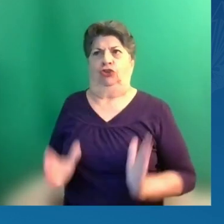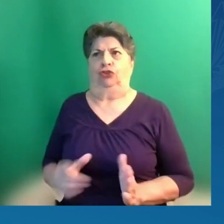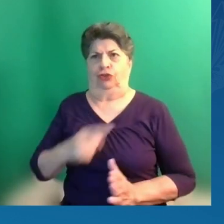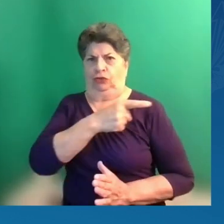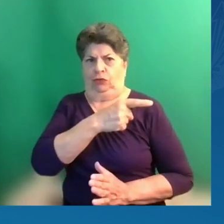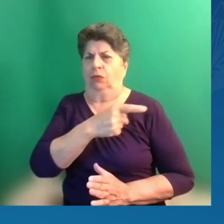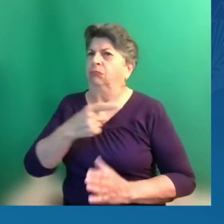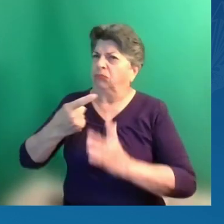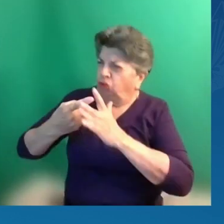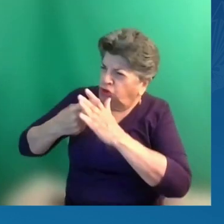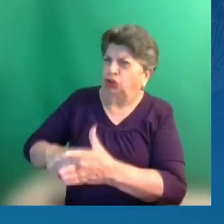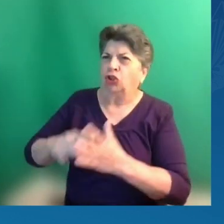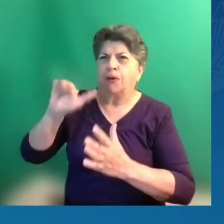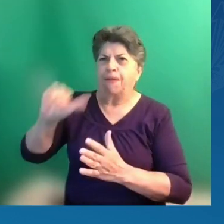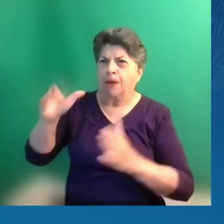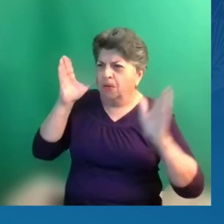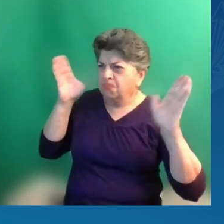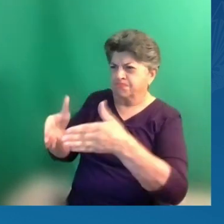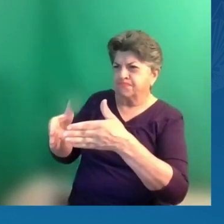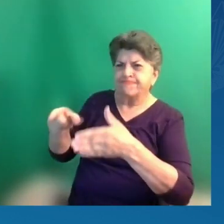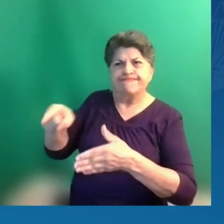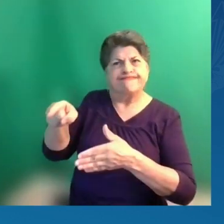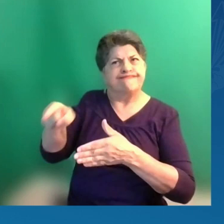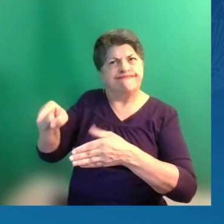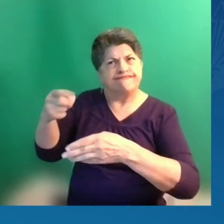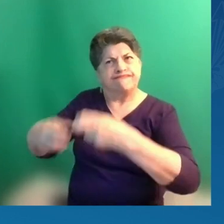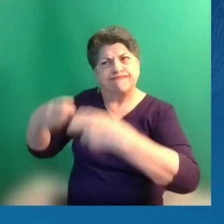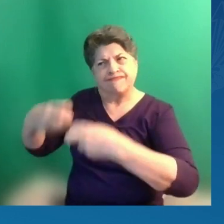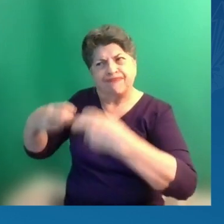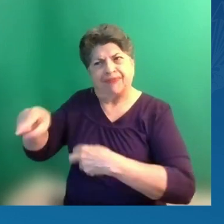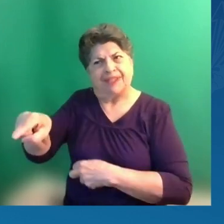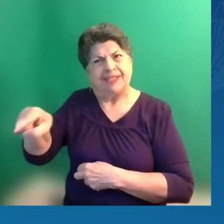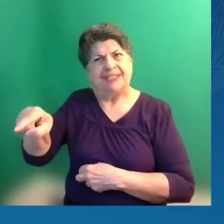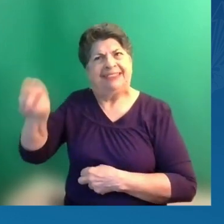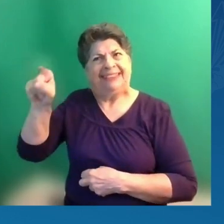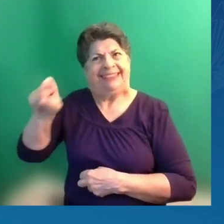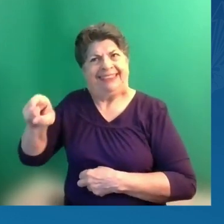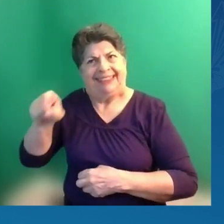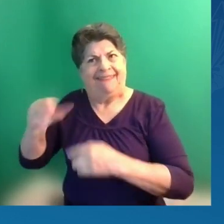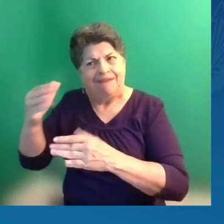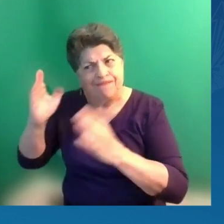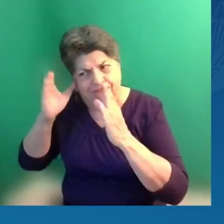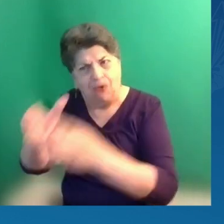of our domestic supply while supporting global programs which seek to do the same abroad.